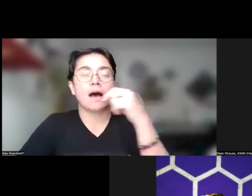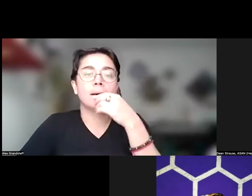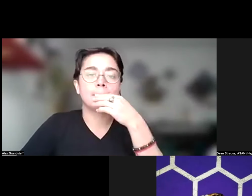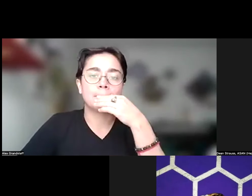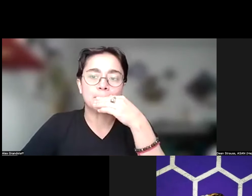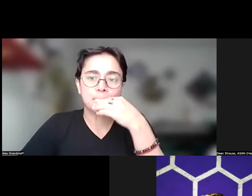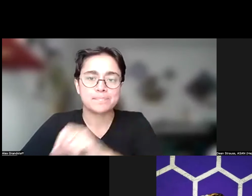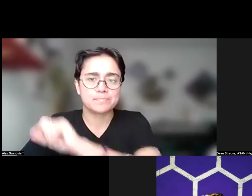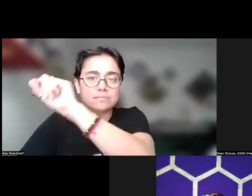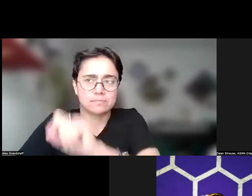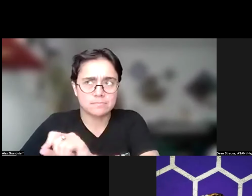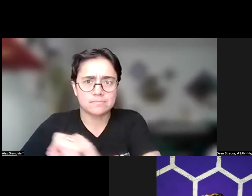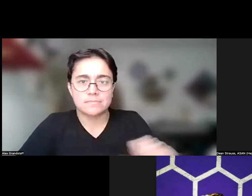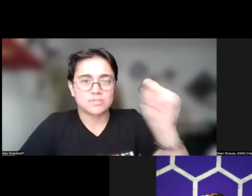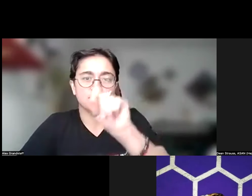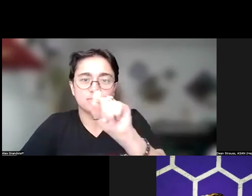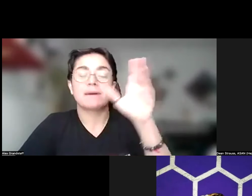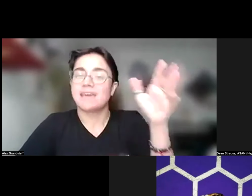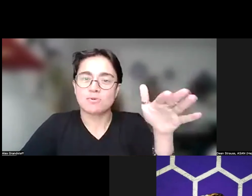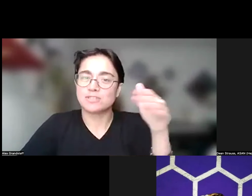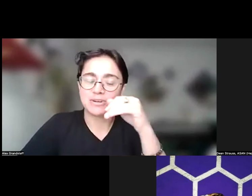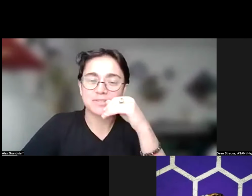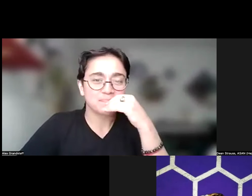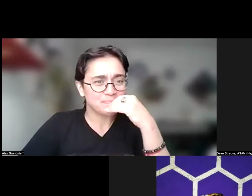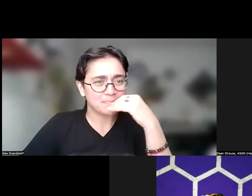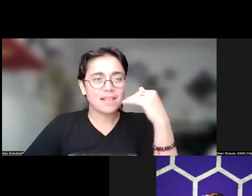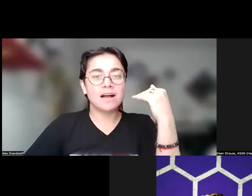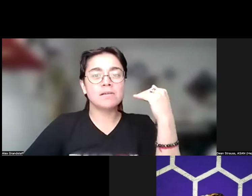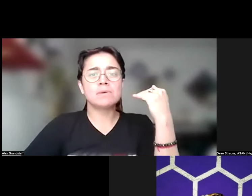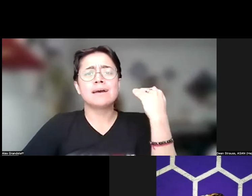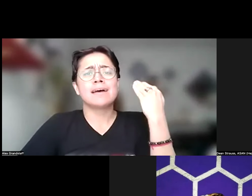policy advocacy achievements in small steps rather than big jumps.